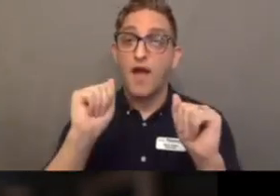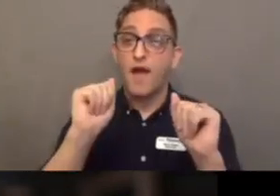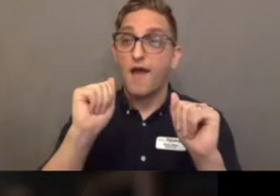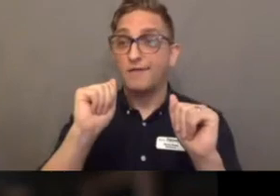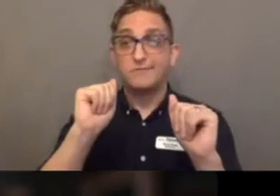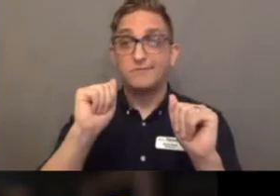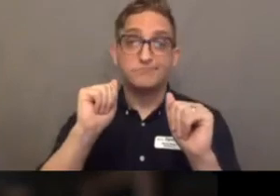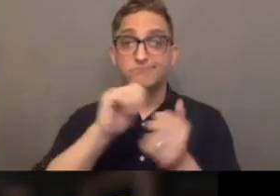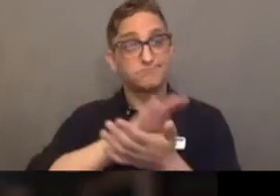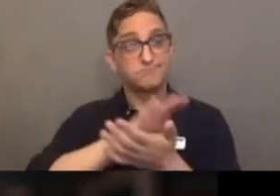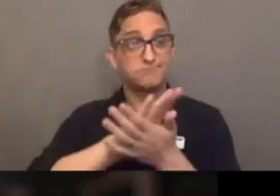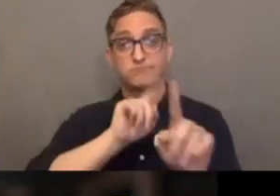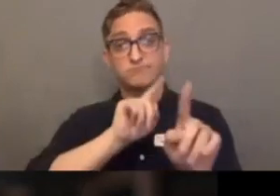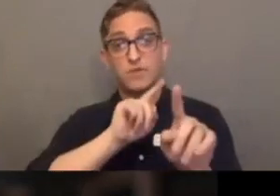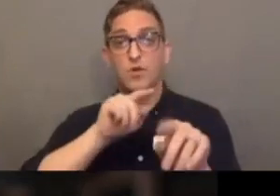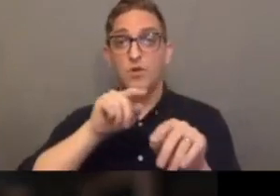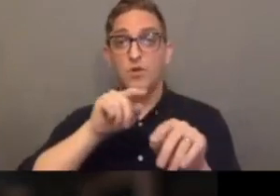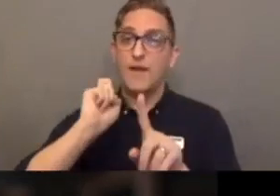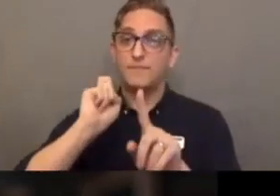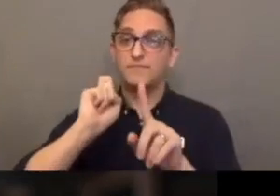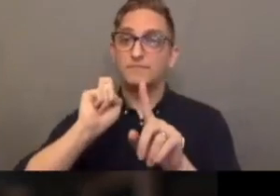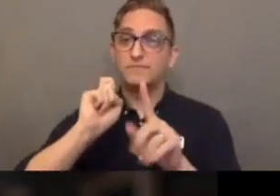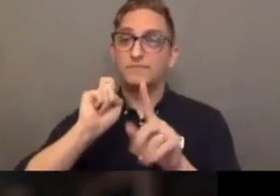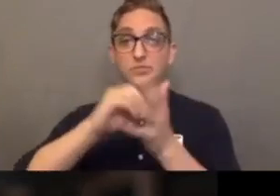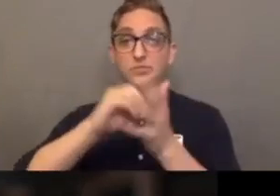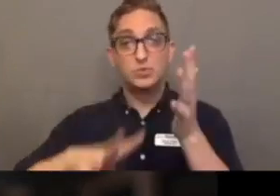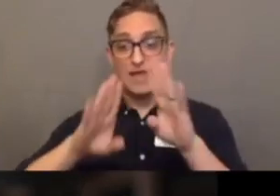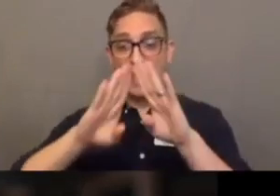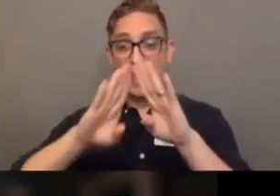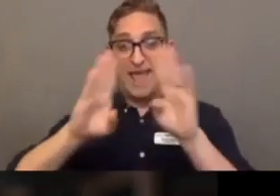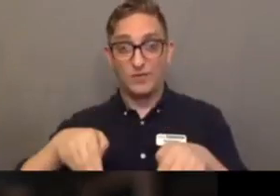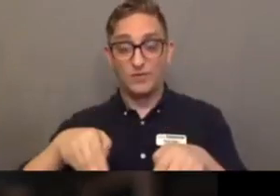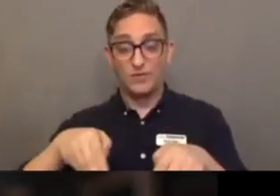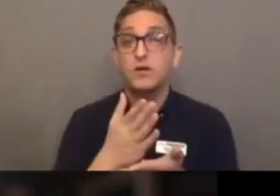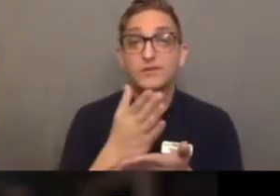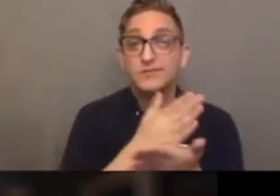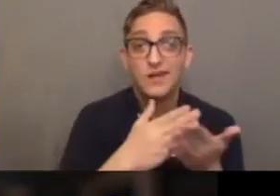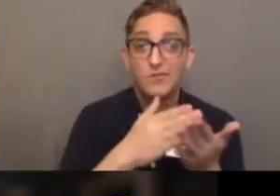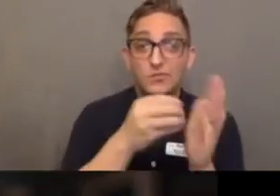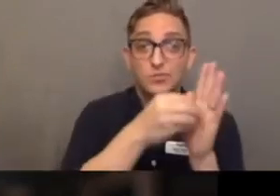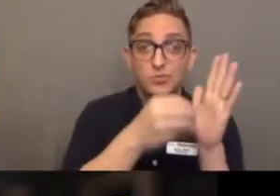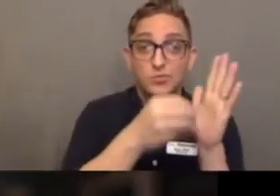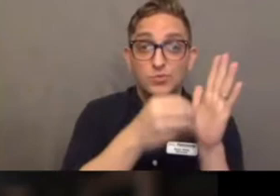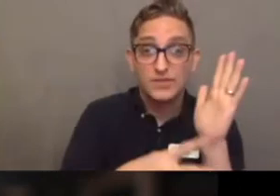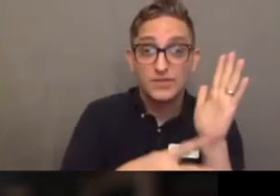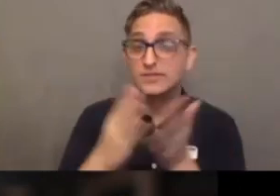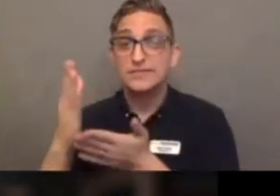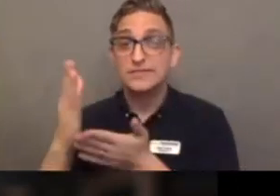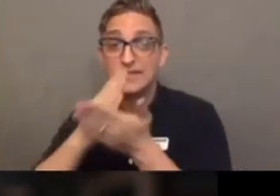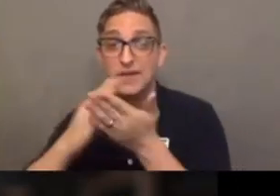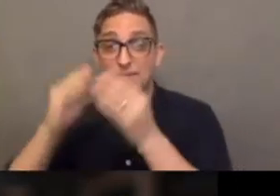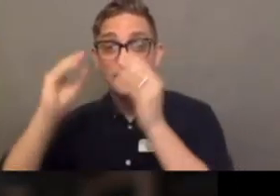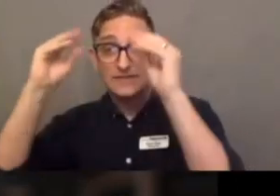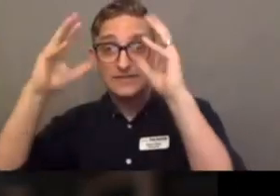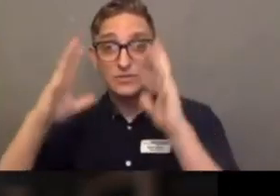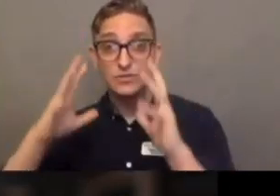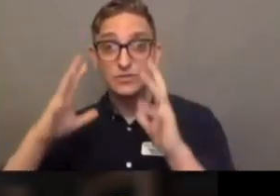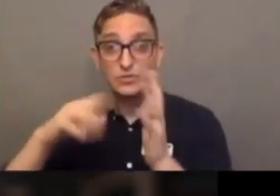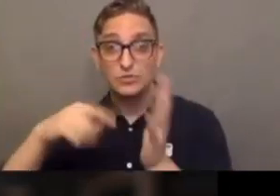there are students and in some cases teachers, that actually can't afford to have high speed